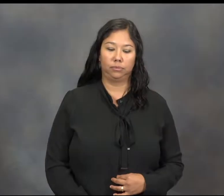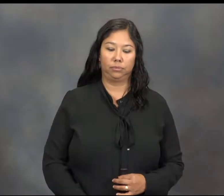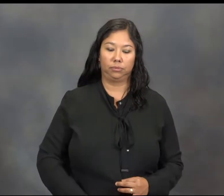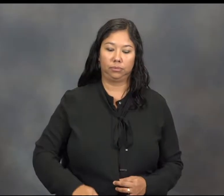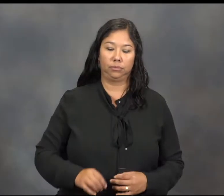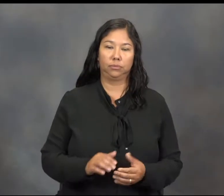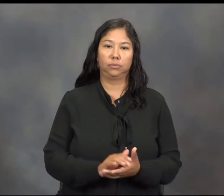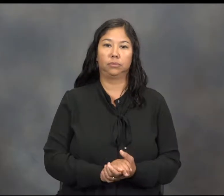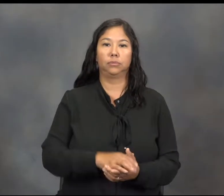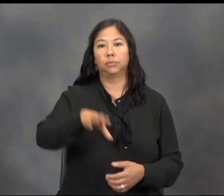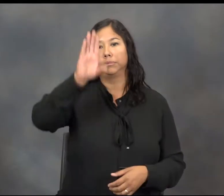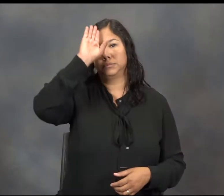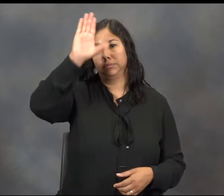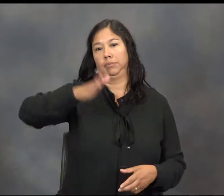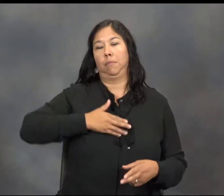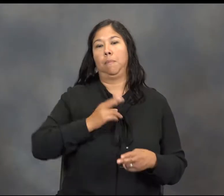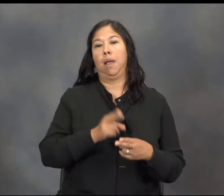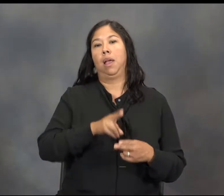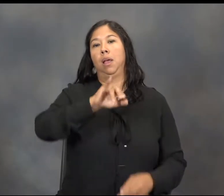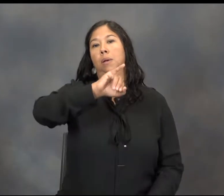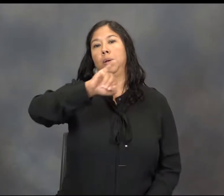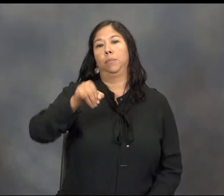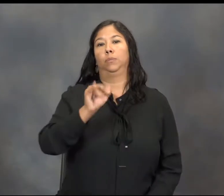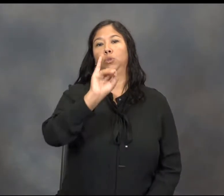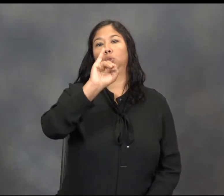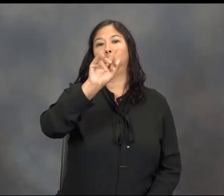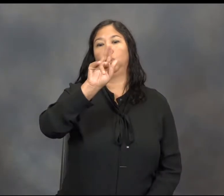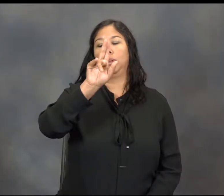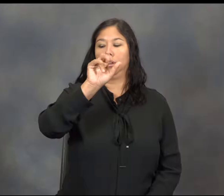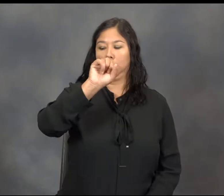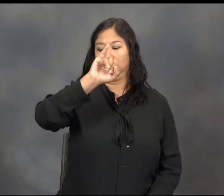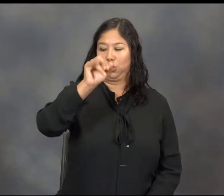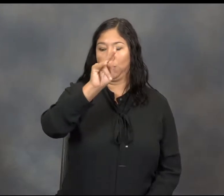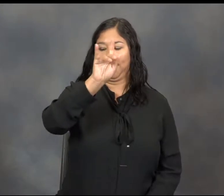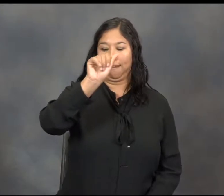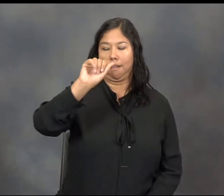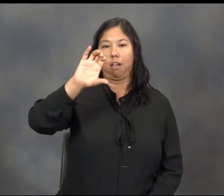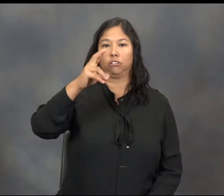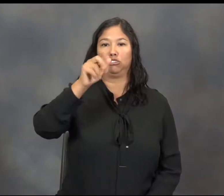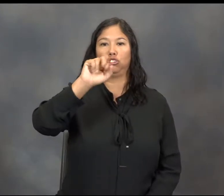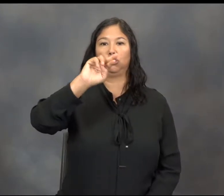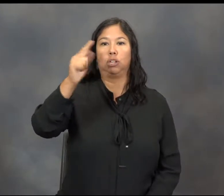Hi. My name is Julia Cheng and I was a photojournalist for about 16 years